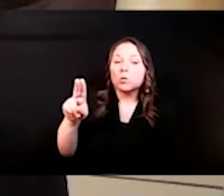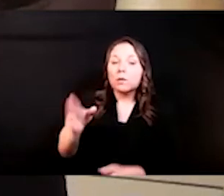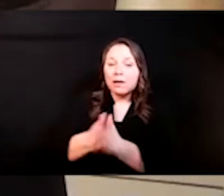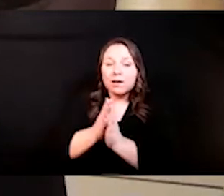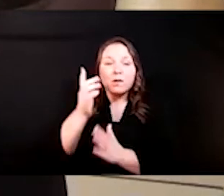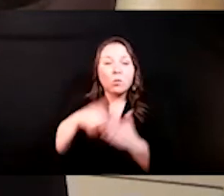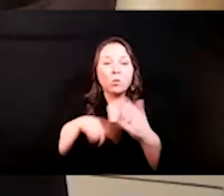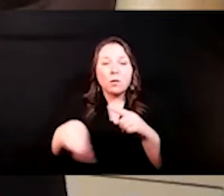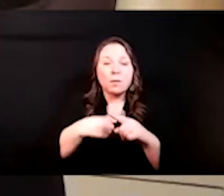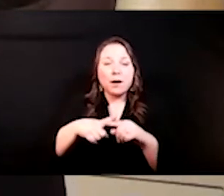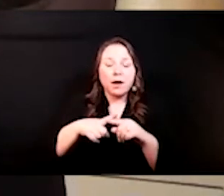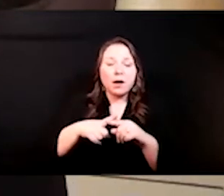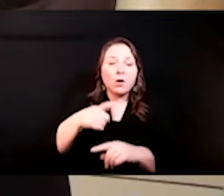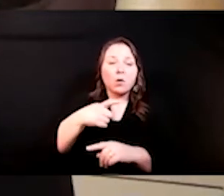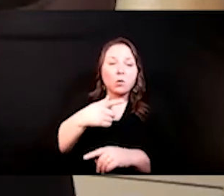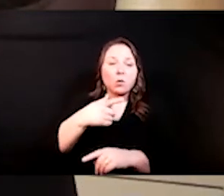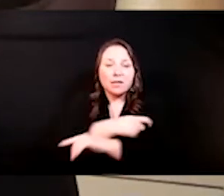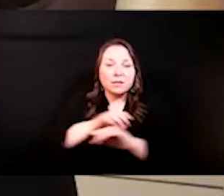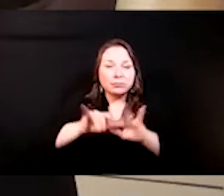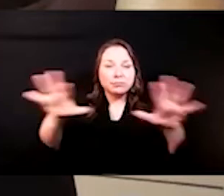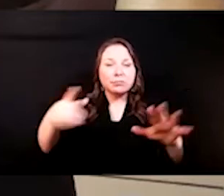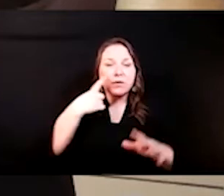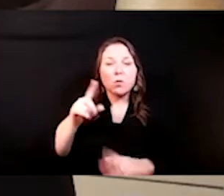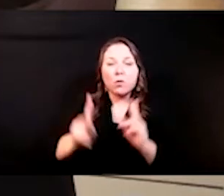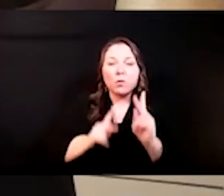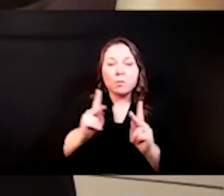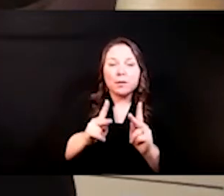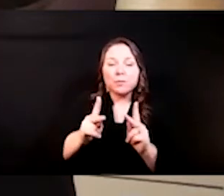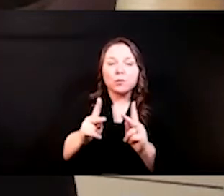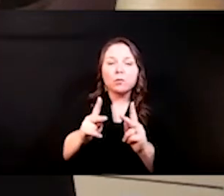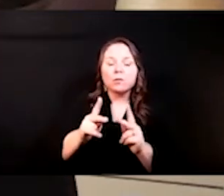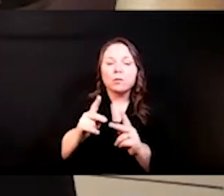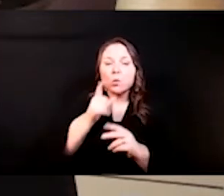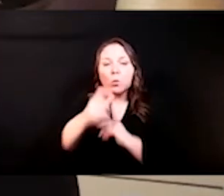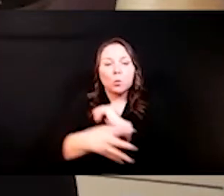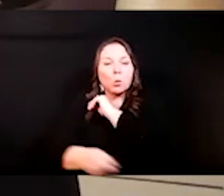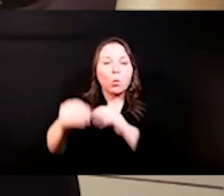ASKING, WHAT DO WE KNOW ABOUT VACCINE DISTRIBUTION, WHAT IT WILL LOOK LIKE FOR LOWER INCOME COUNTRIES OUTSIDE OF